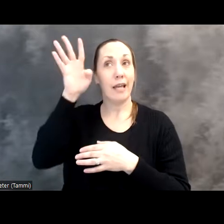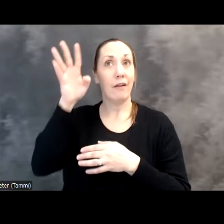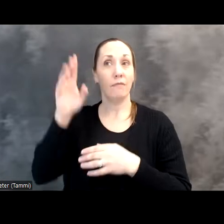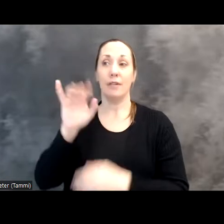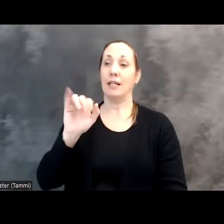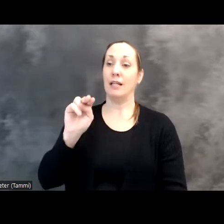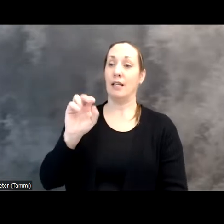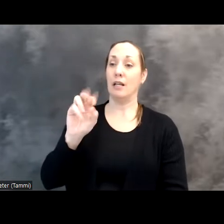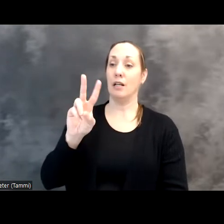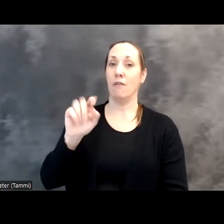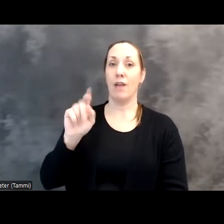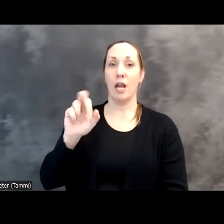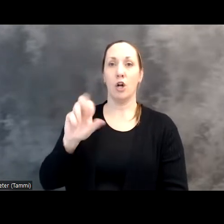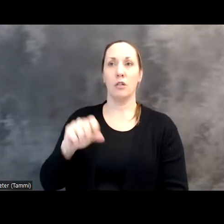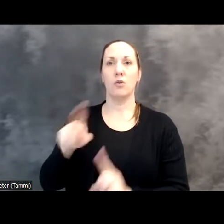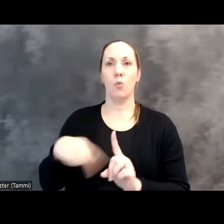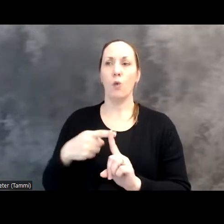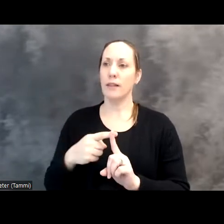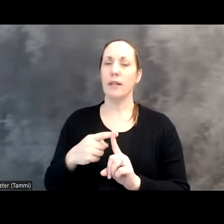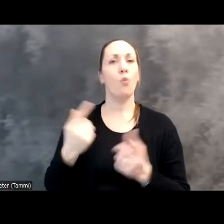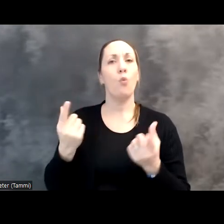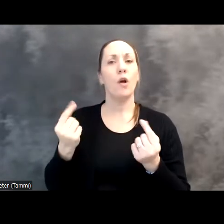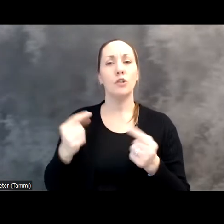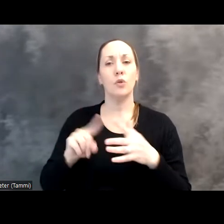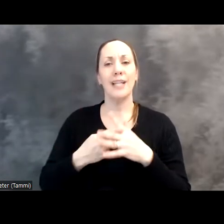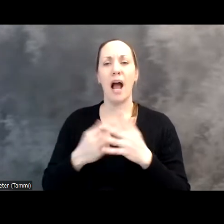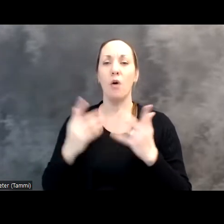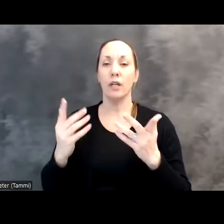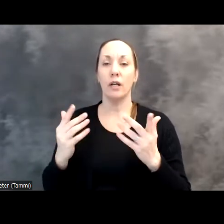. Interestingly, in a very sense,